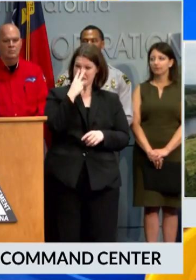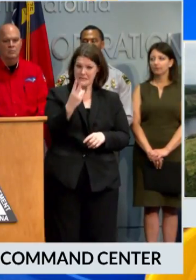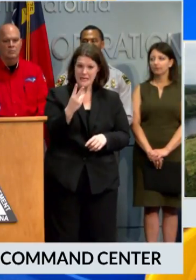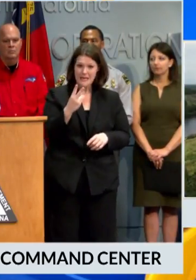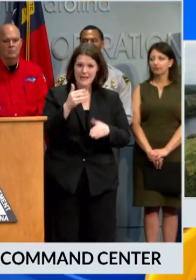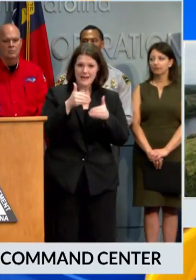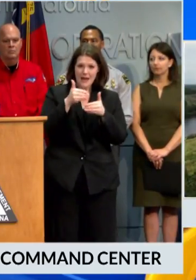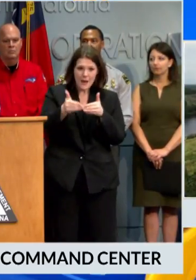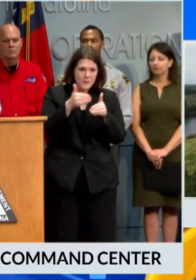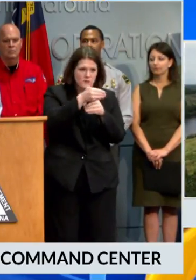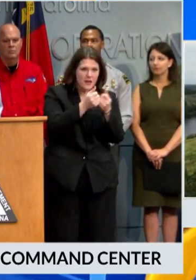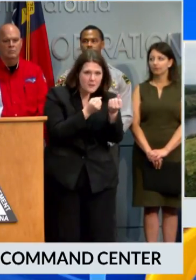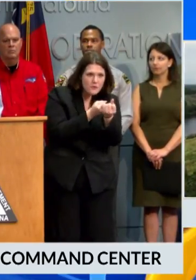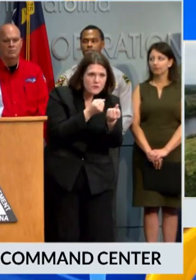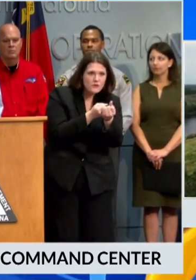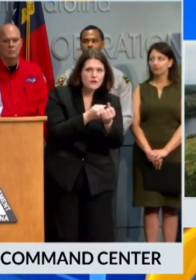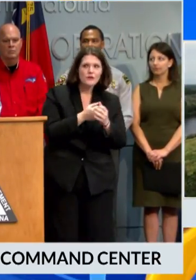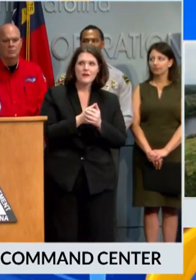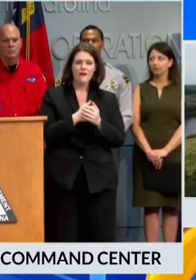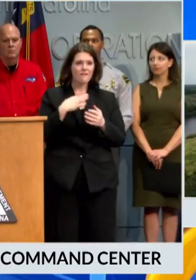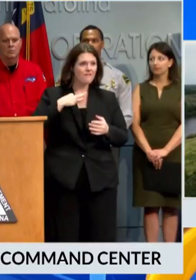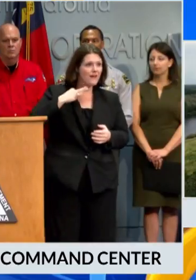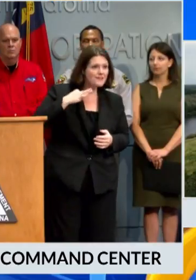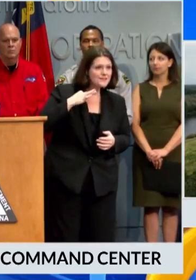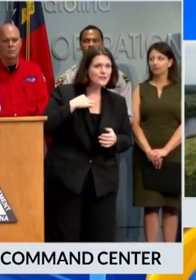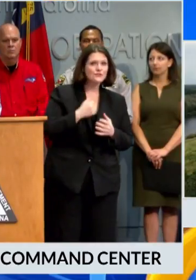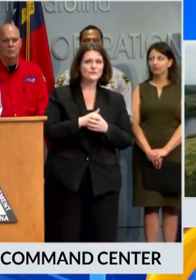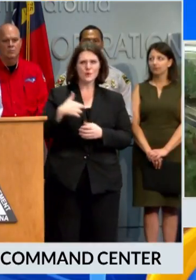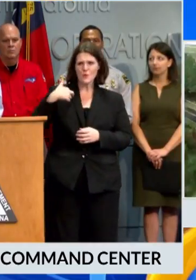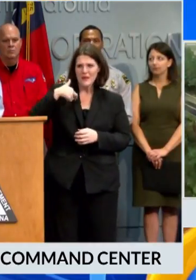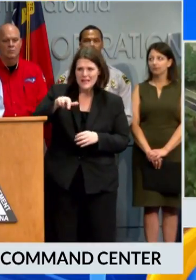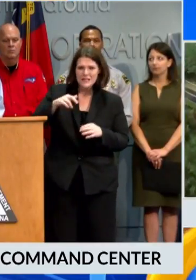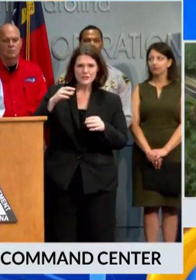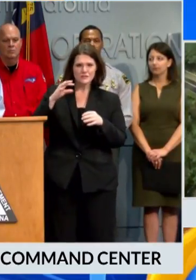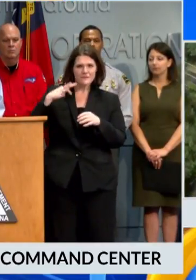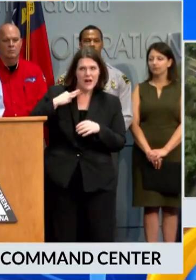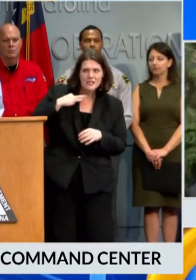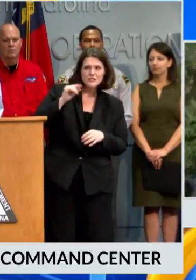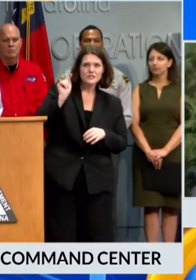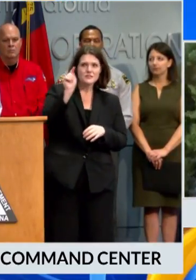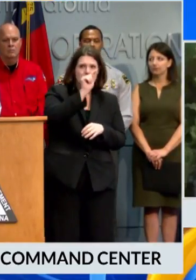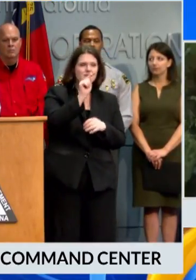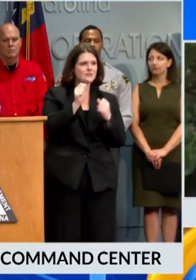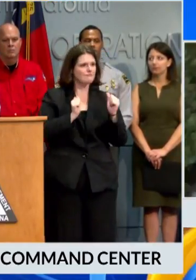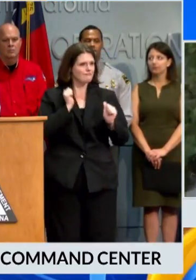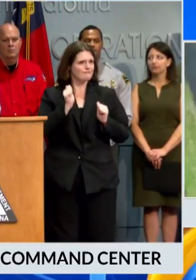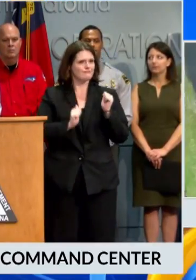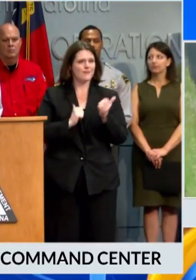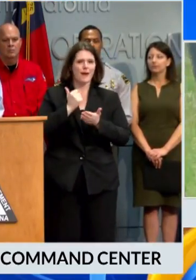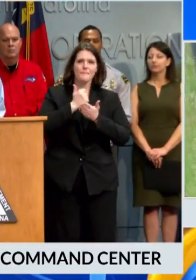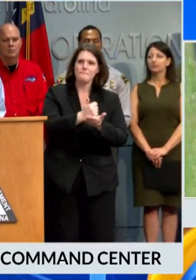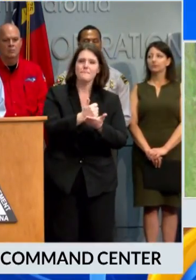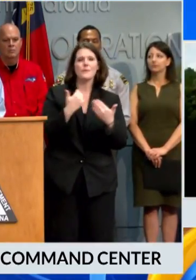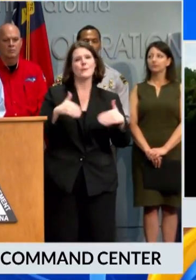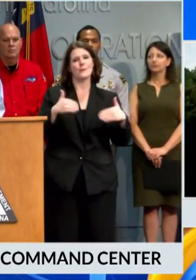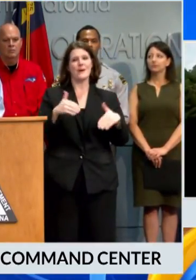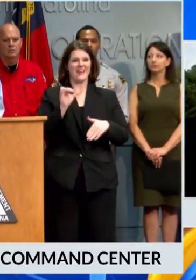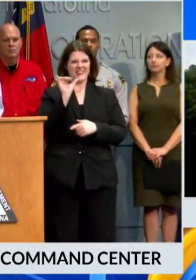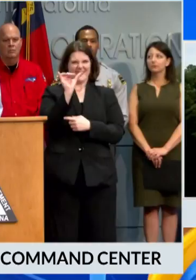AS DISTRESSING AS THIS DAMAGE IS, IT'S EQUALLY HEARTENING TO WATCH NEIGHBORS HELPING NEIGHBORS, AND SEE VOLUNTEERS